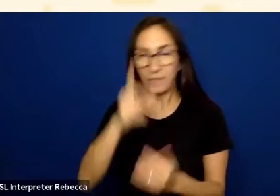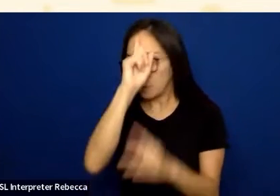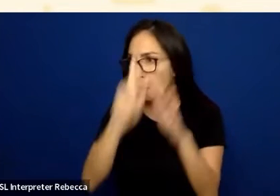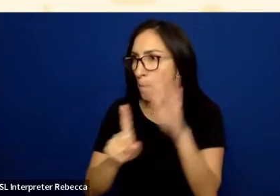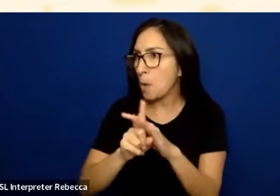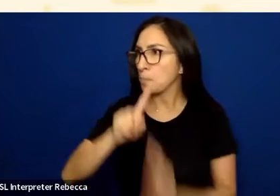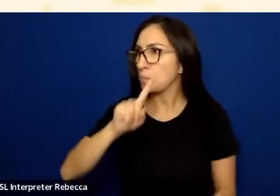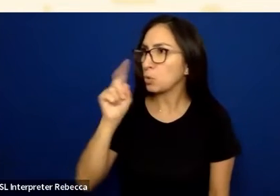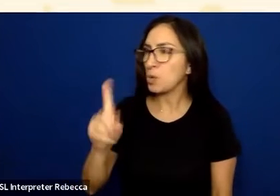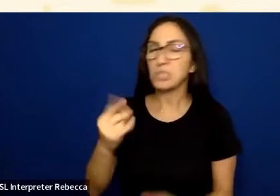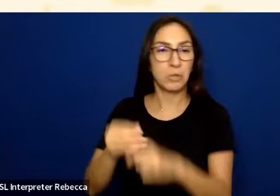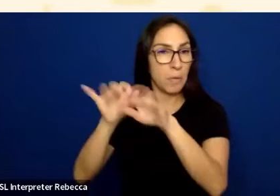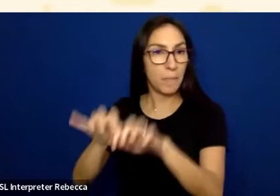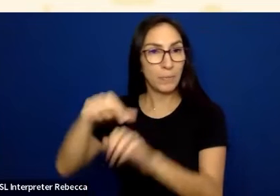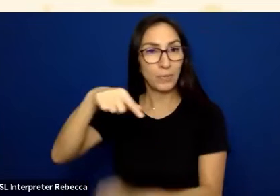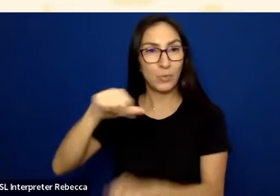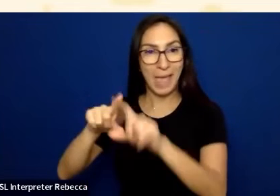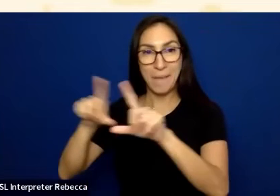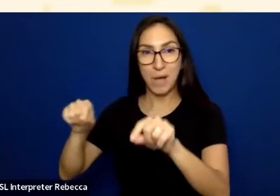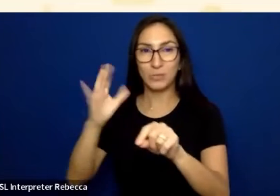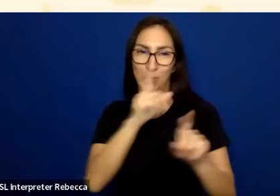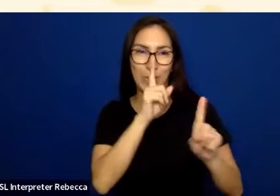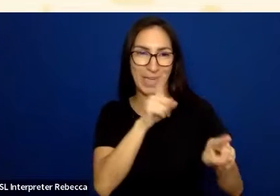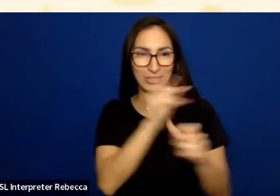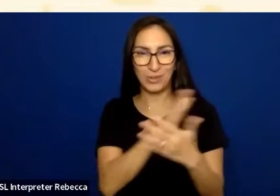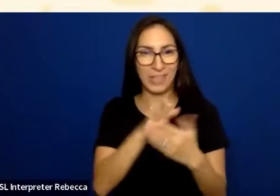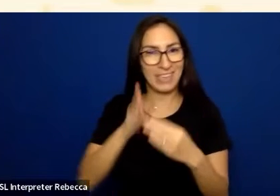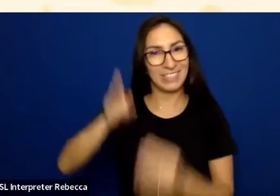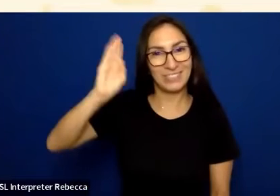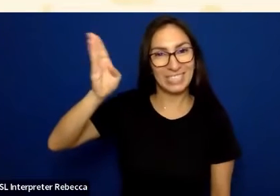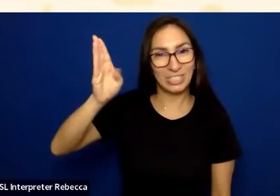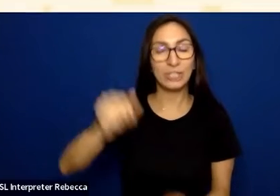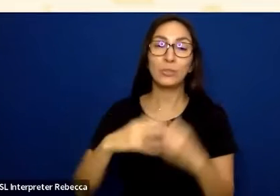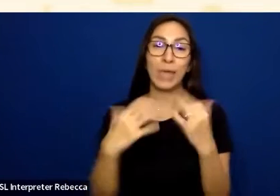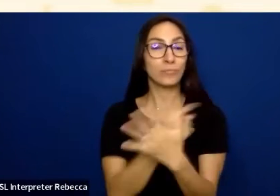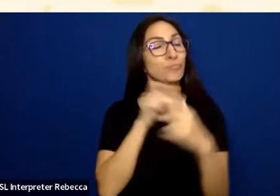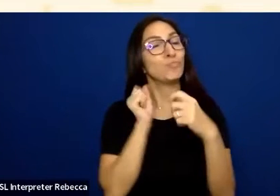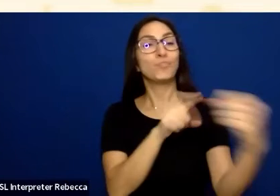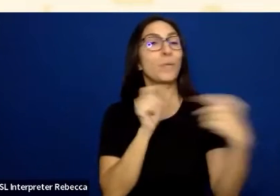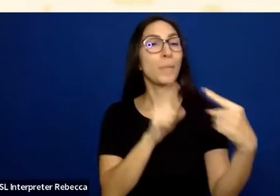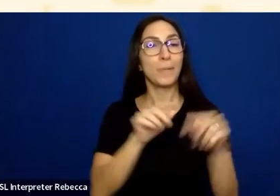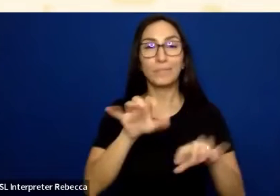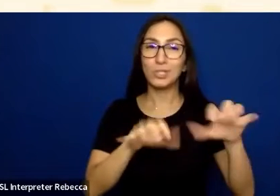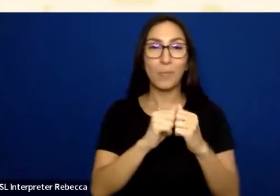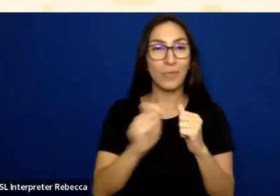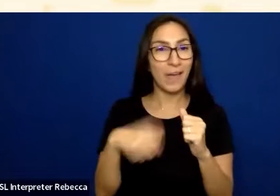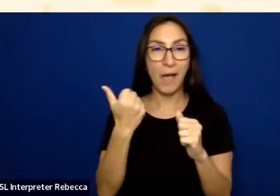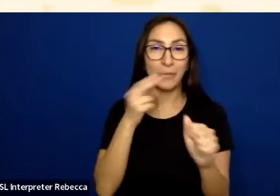and we'll answer them at the end of the session. Use the chat to connect with other attendees and that way the Q&A will be the easiest place for us